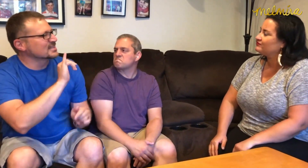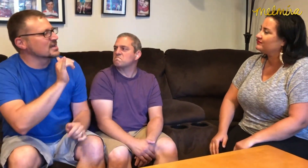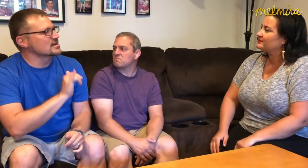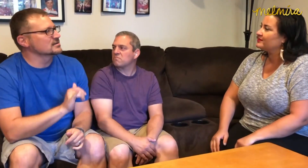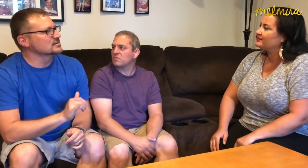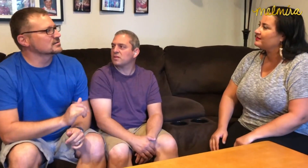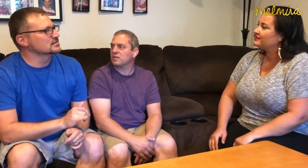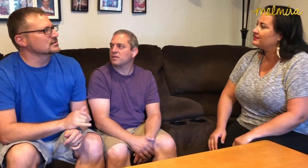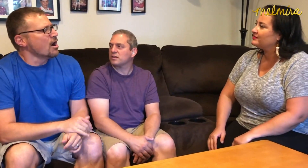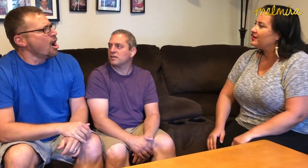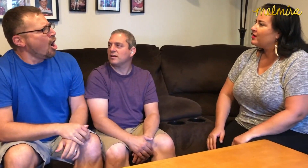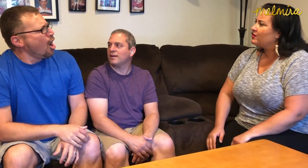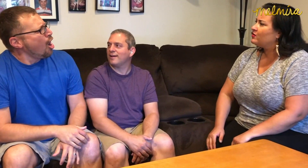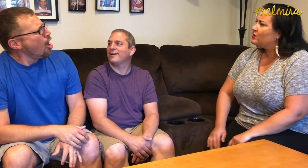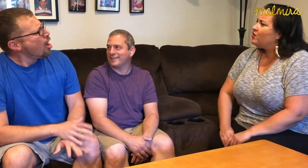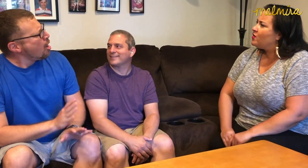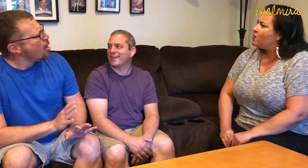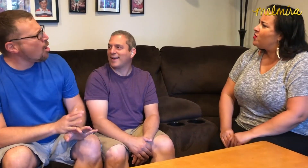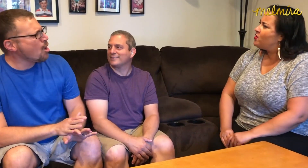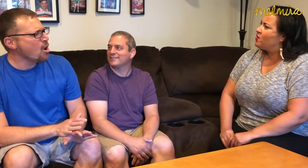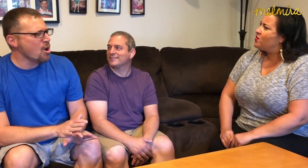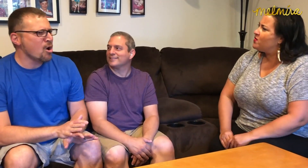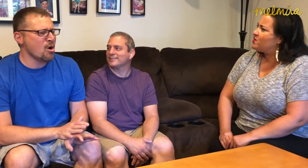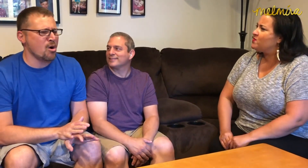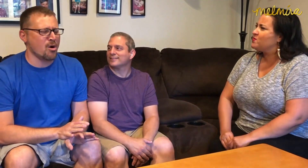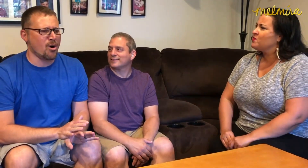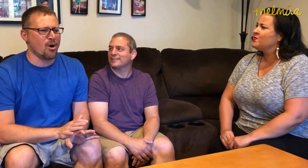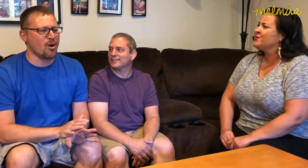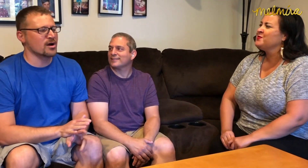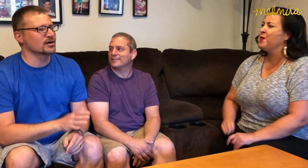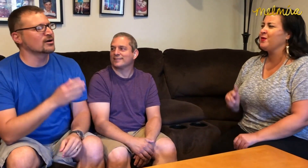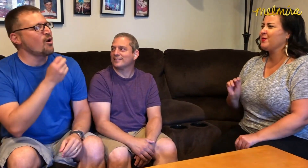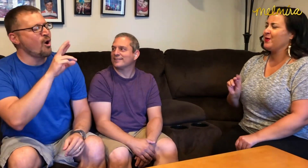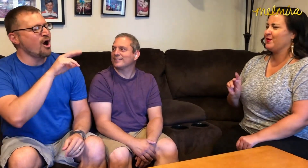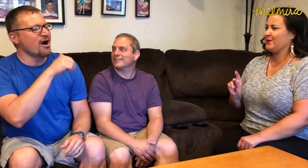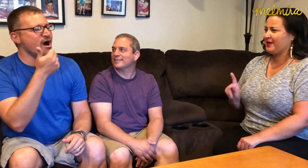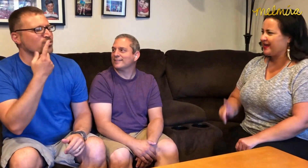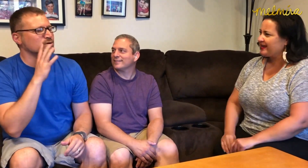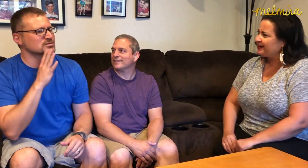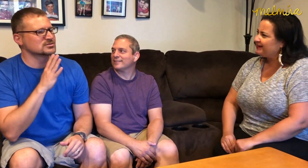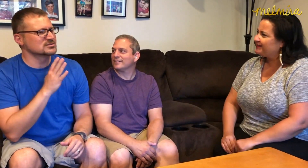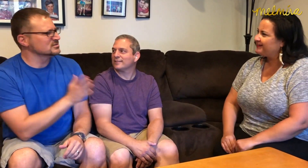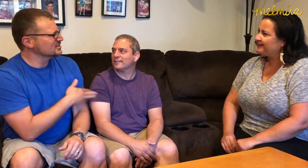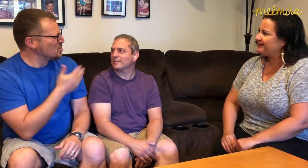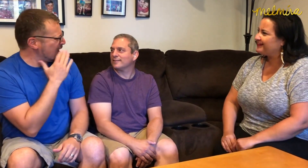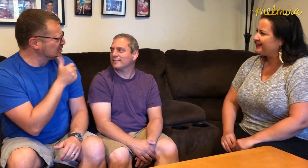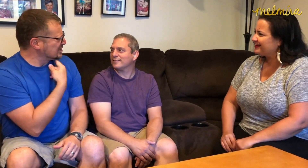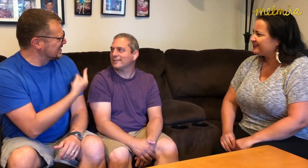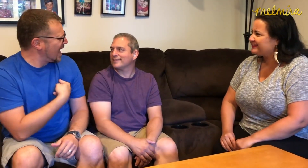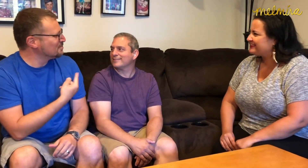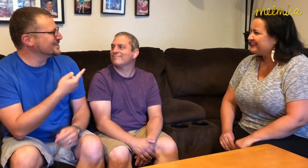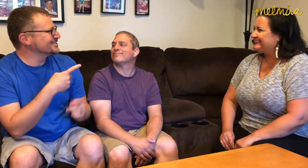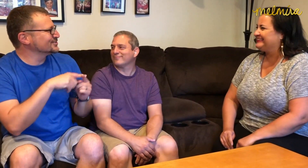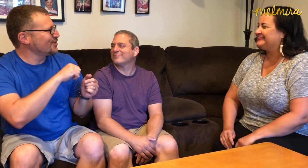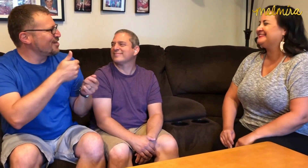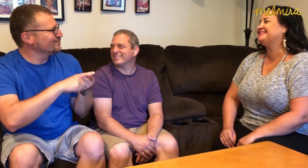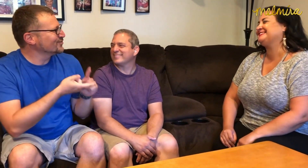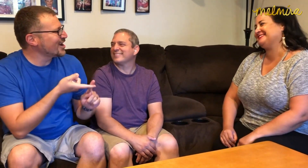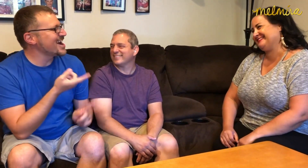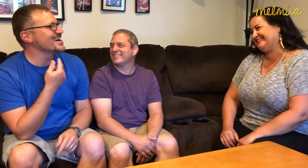Like, they would go ohhh okay!.... Or another one- They turn to their friends, "Why didn't you tell me?!"